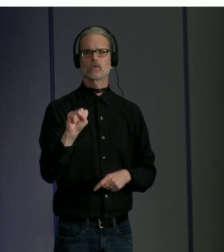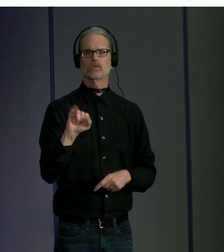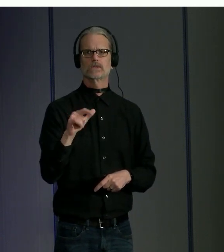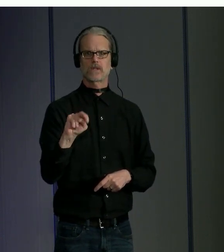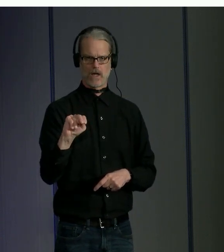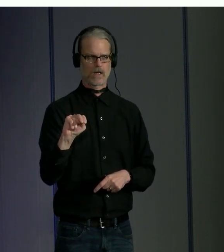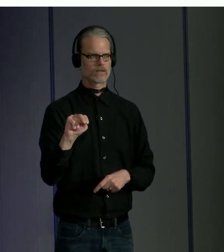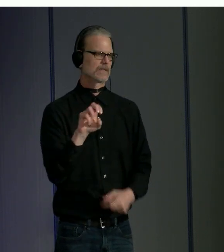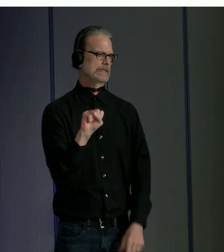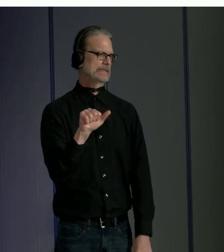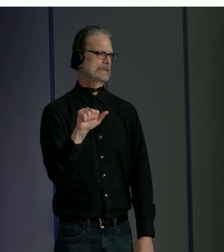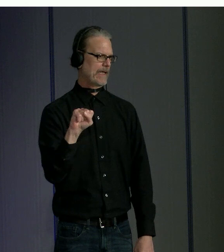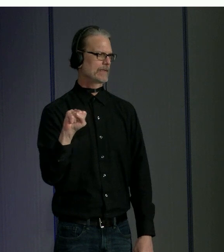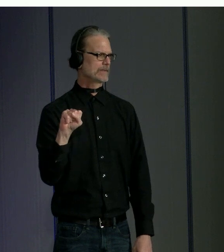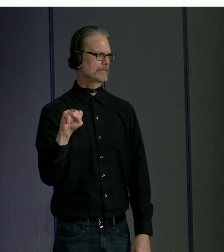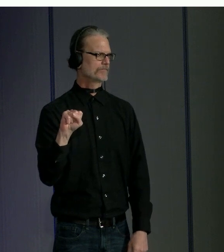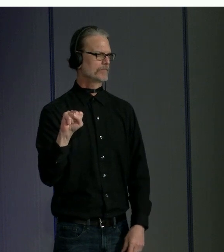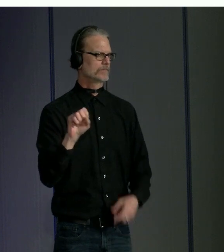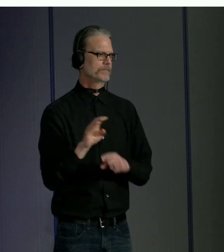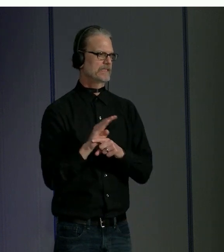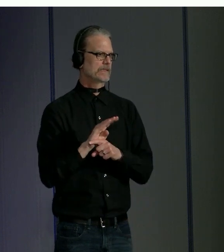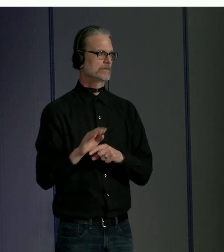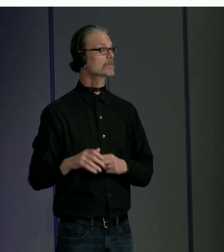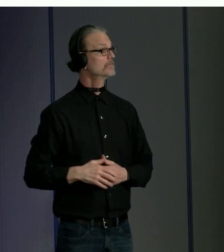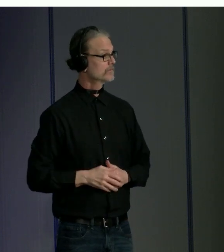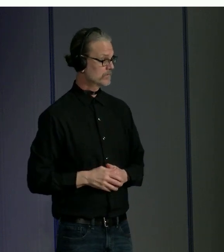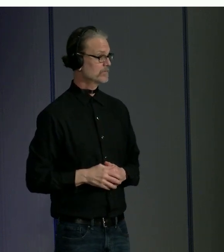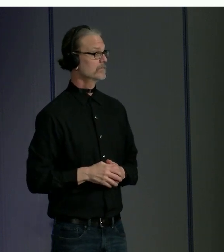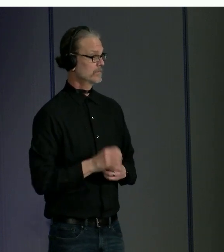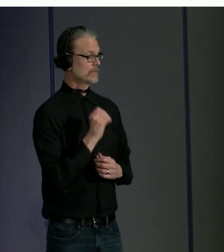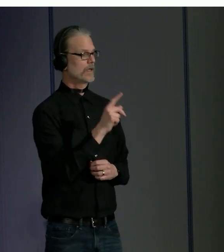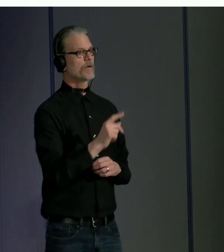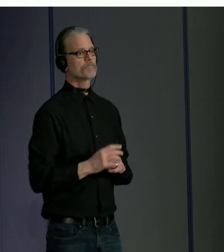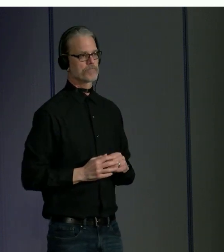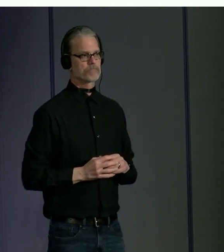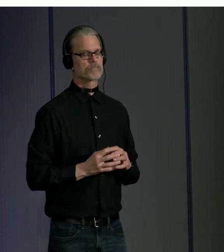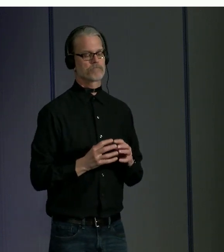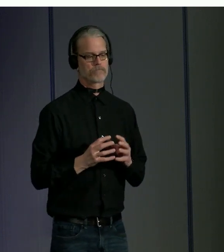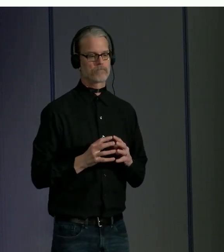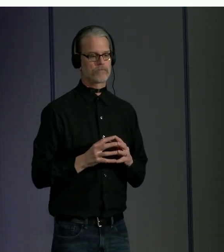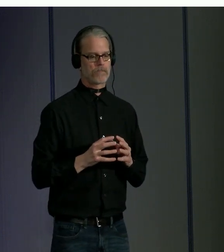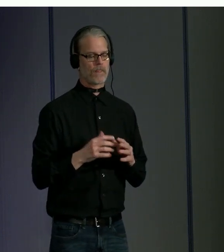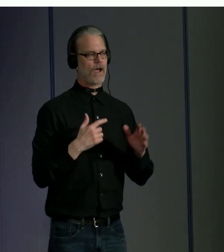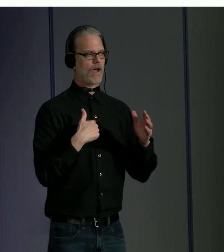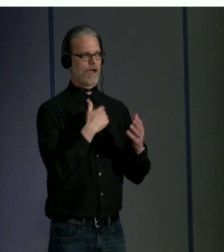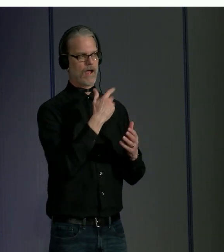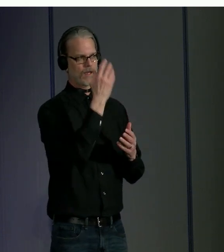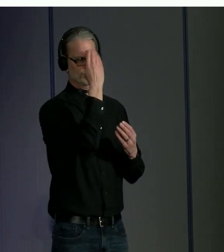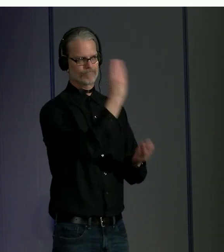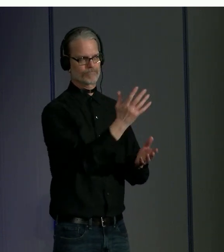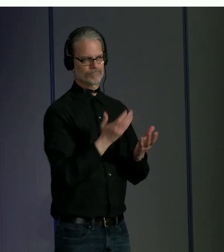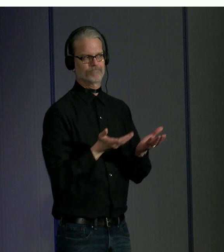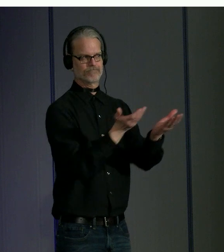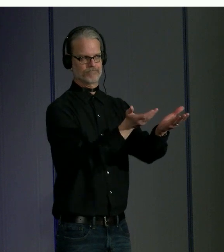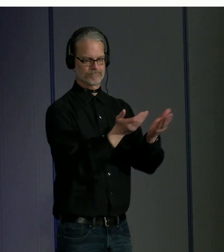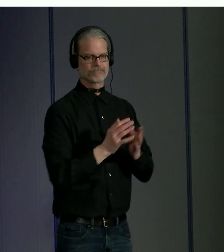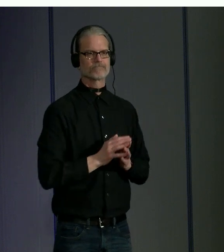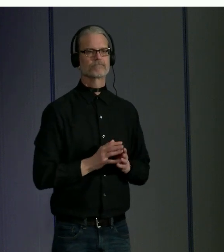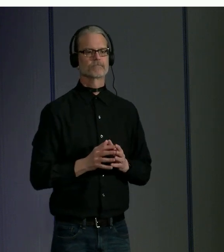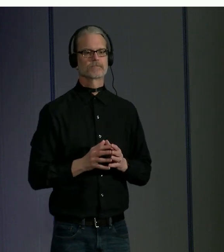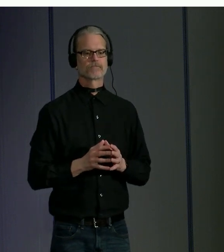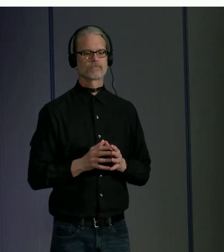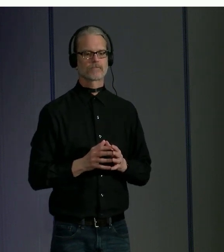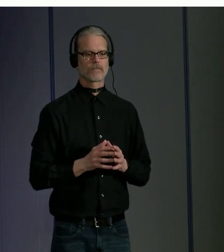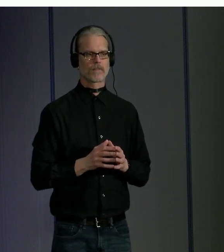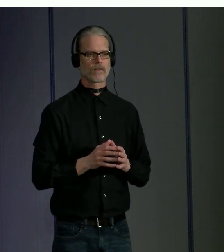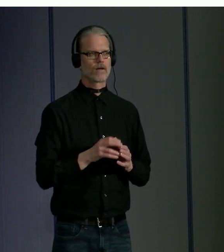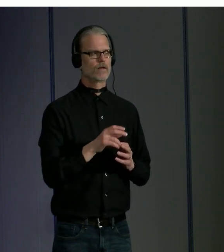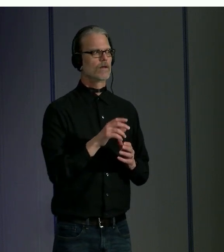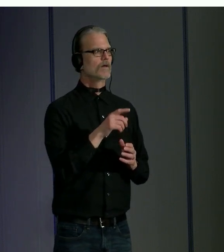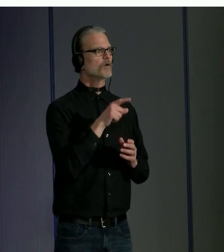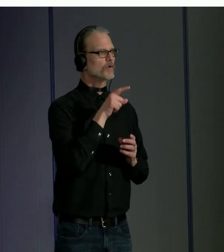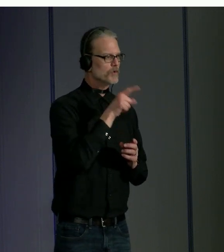So what I would say is find the examples.